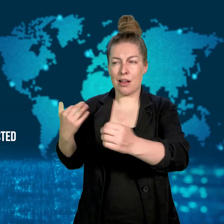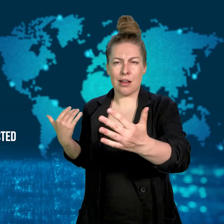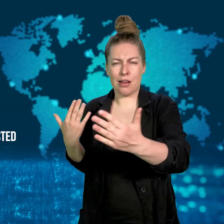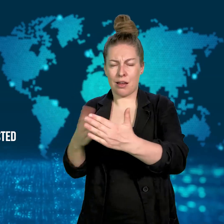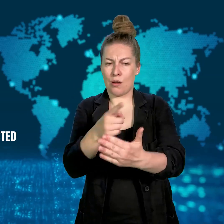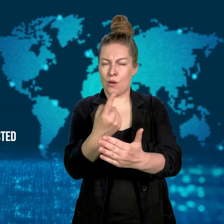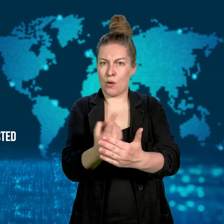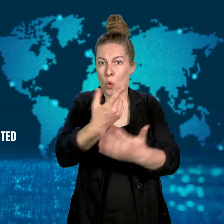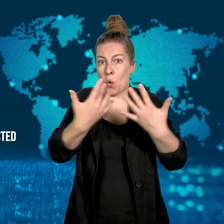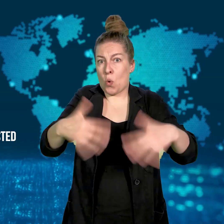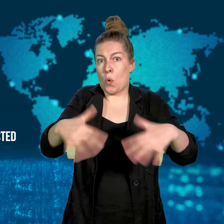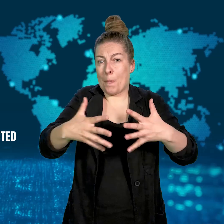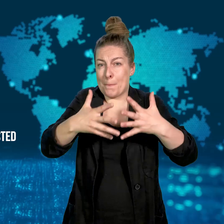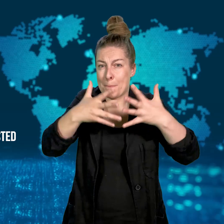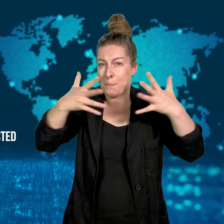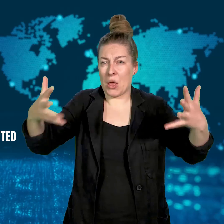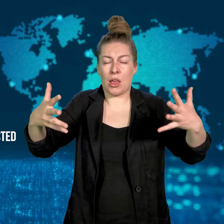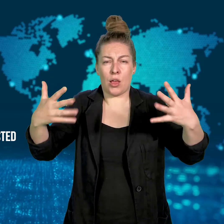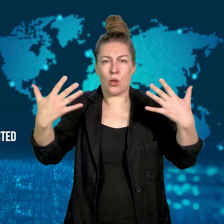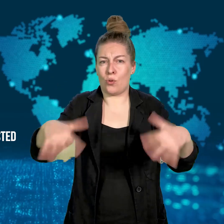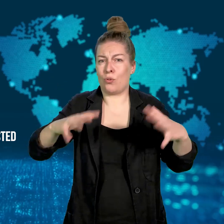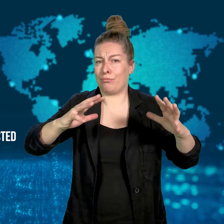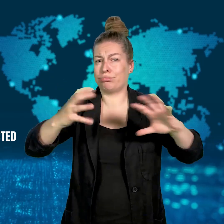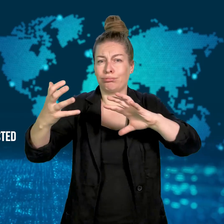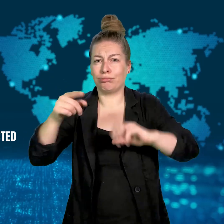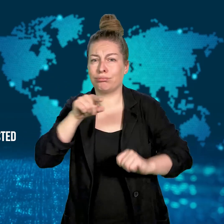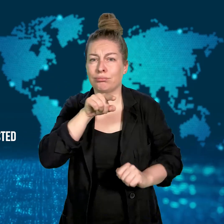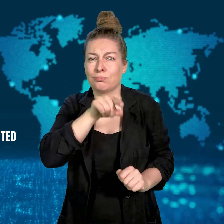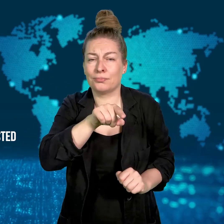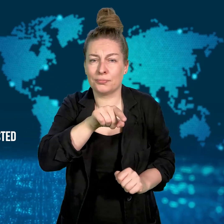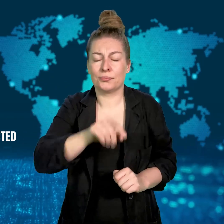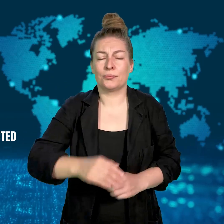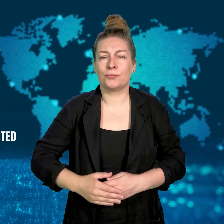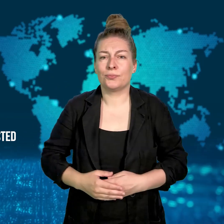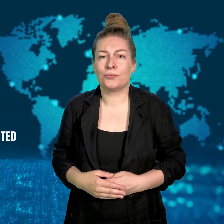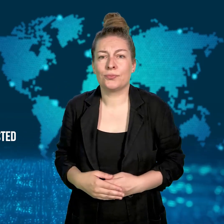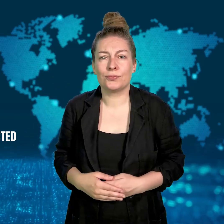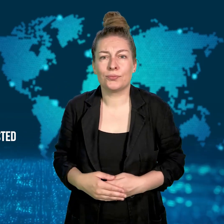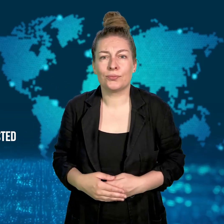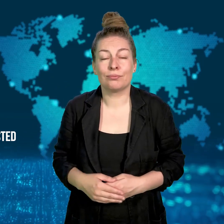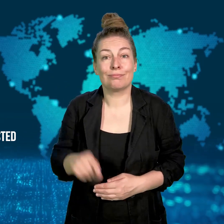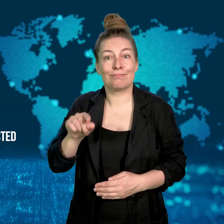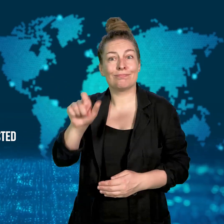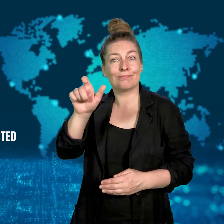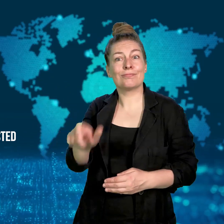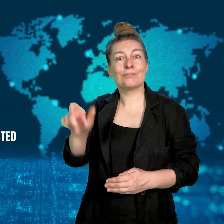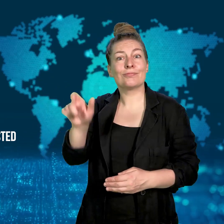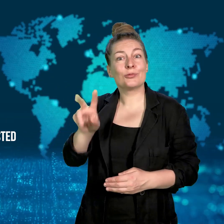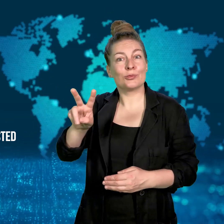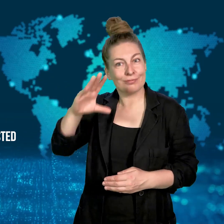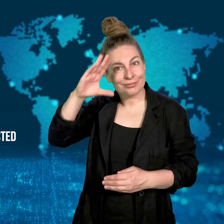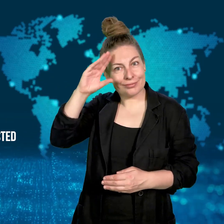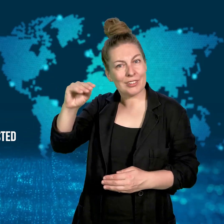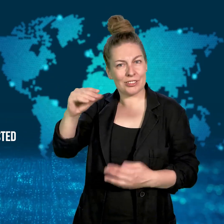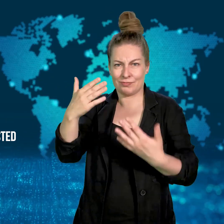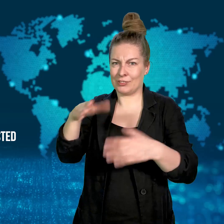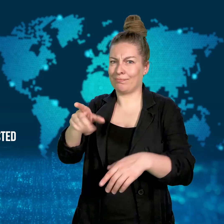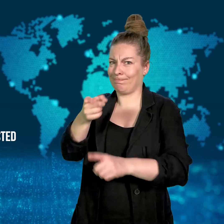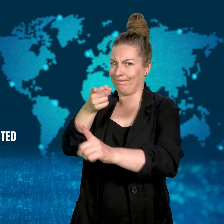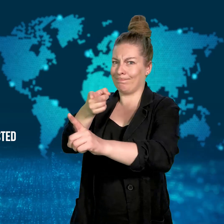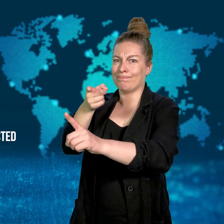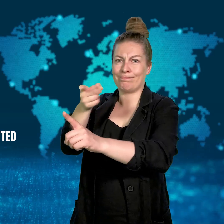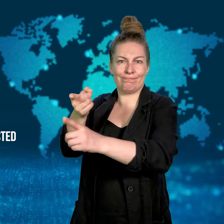It was one of the largest disasters recorded in the country in 30 years.